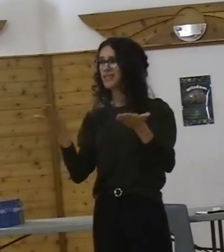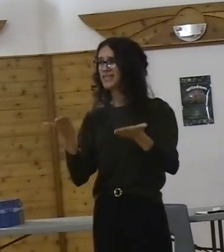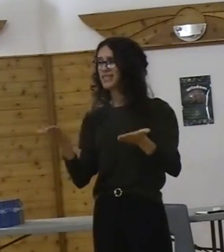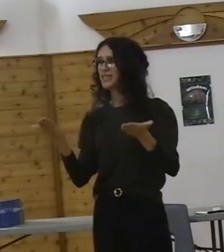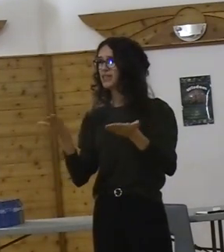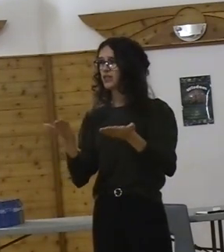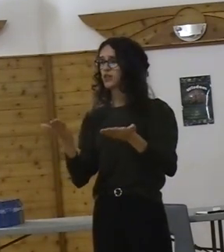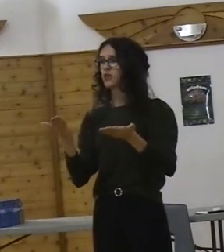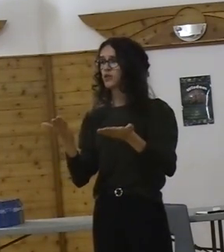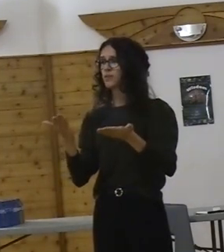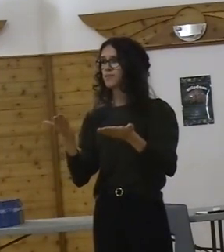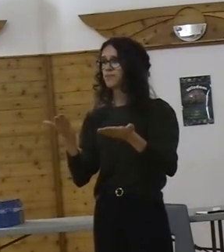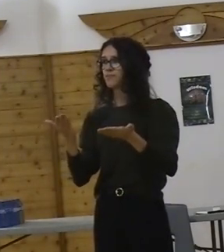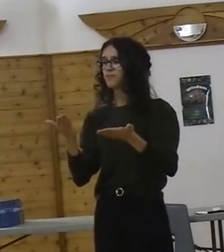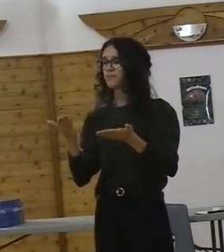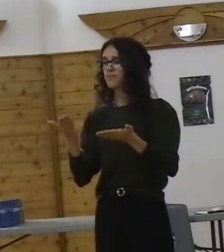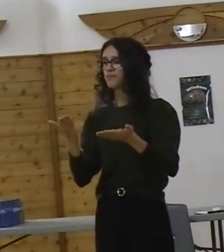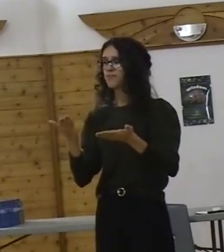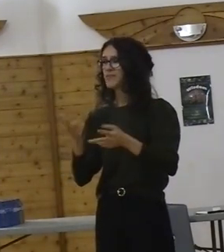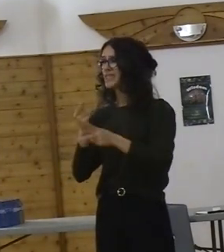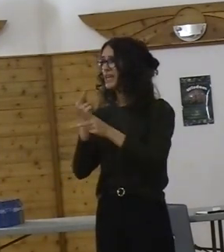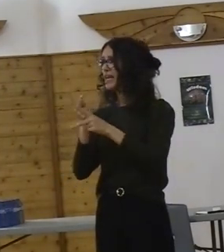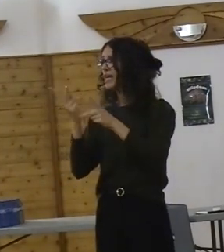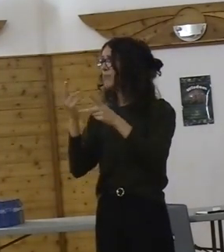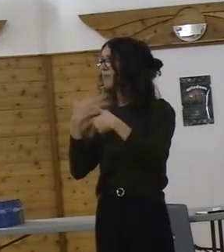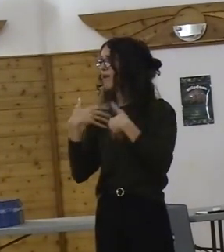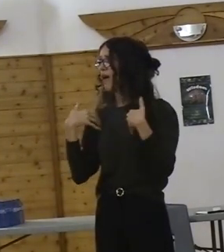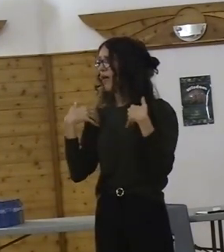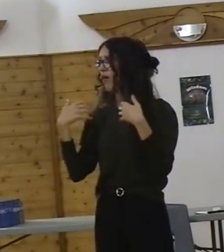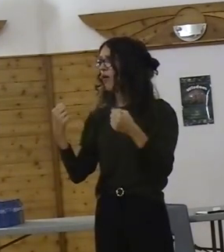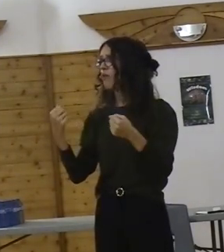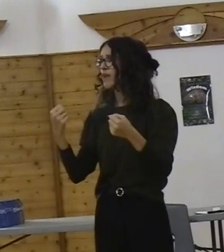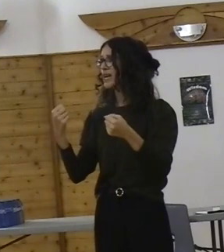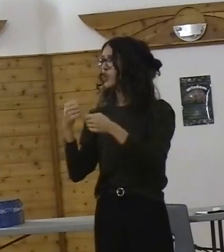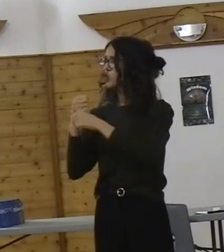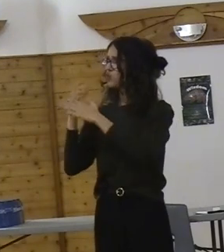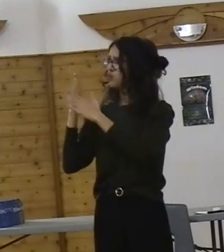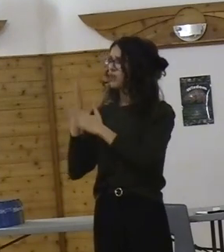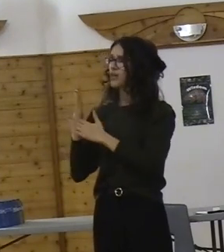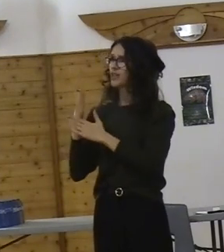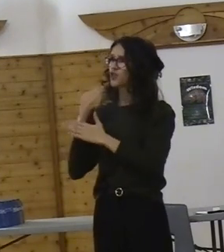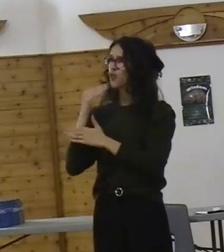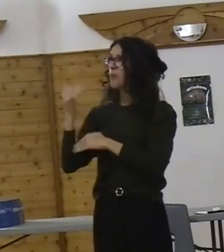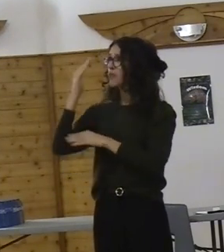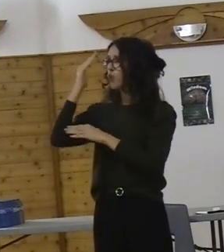keep them healthy and know creator, grandmothers, grandfathers